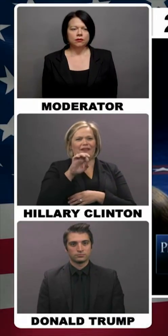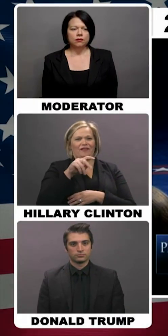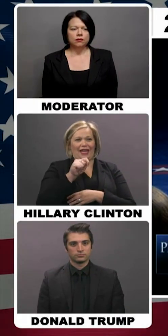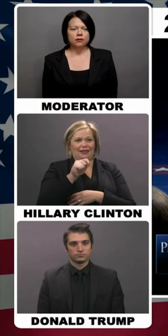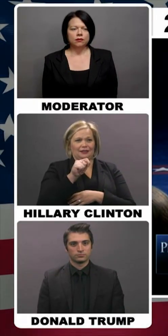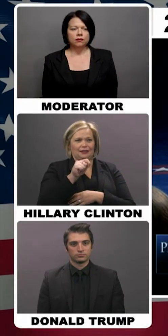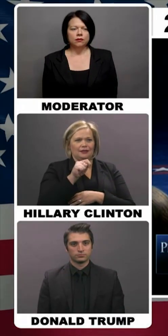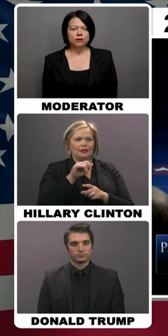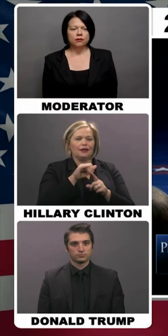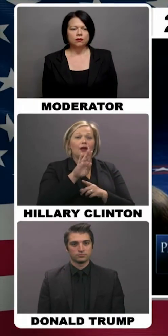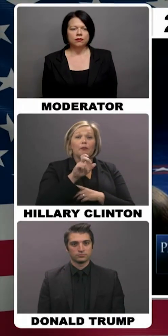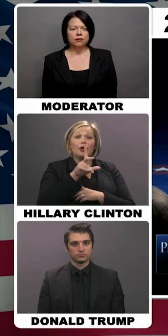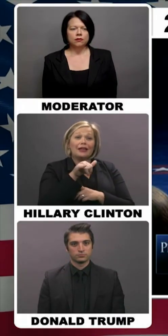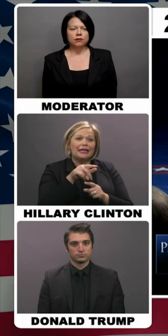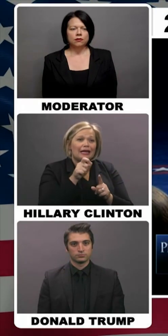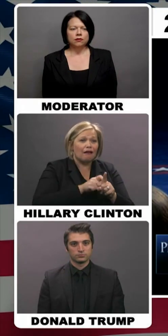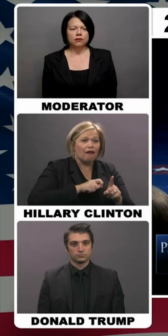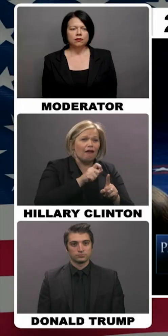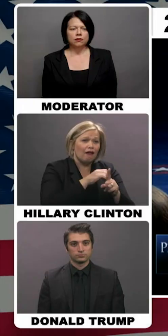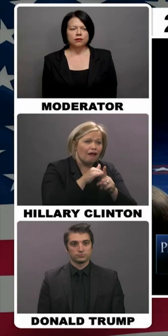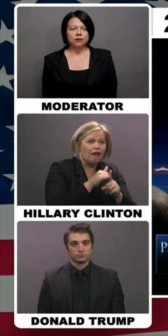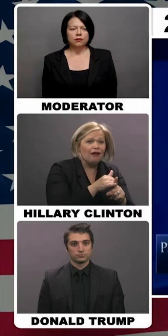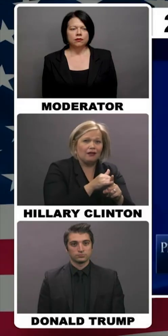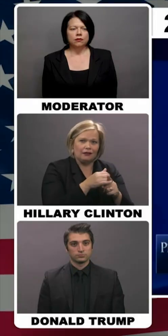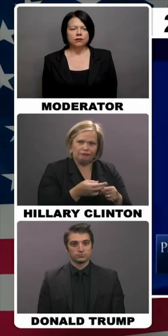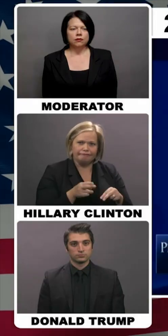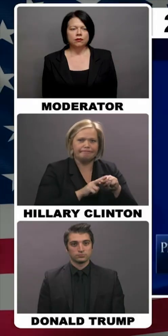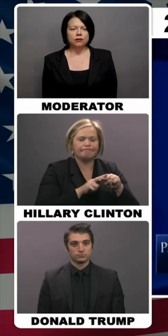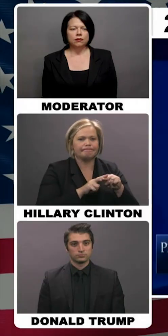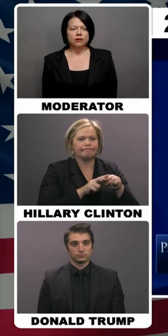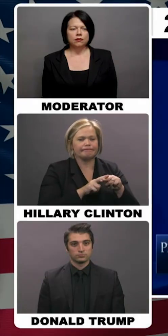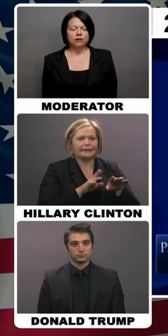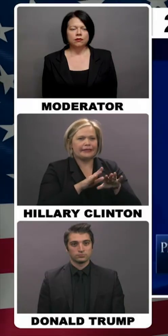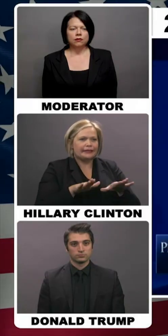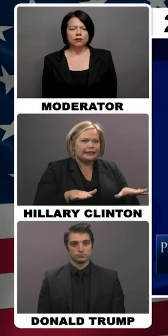of people are feeling, you know, uneasy. A lot of kids are expressing their concerns.